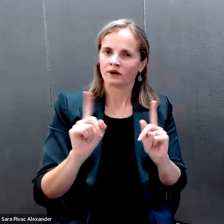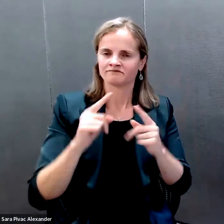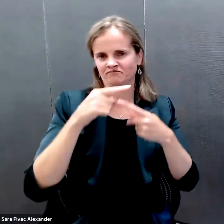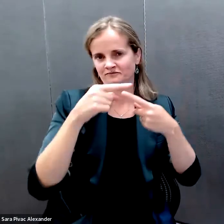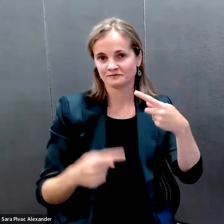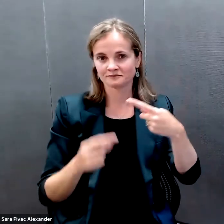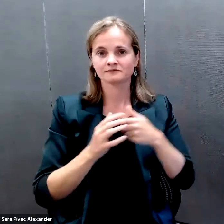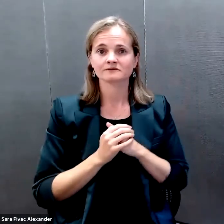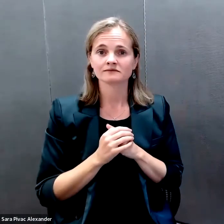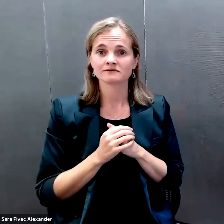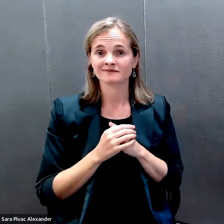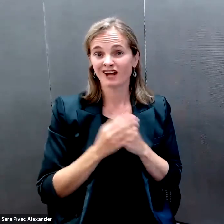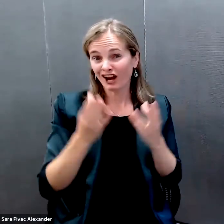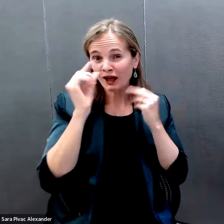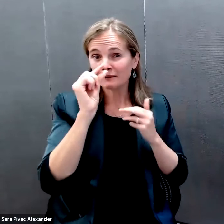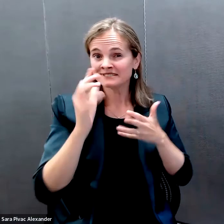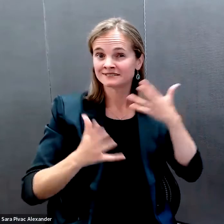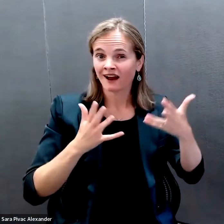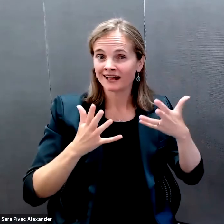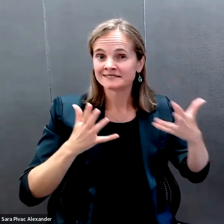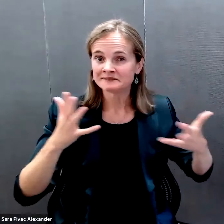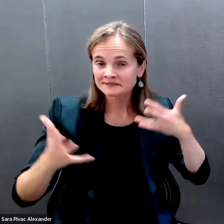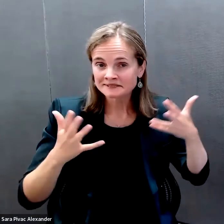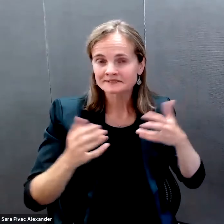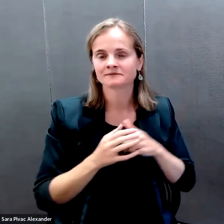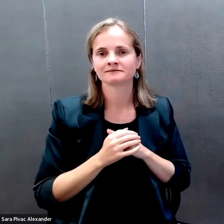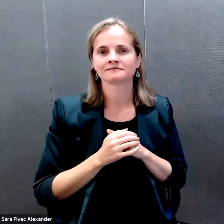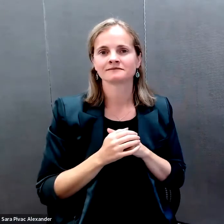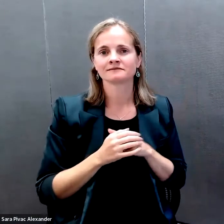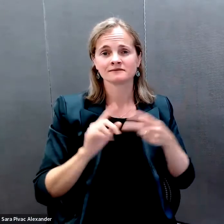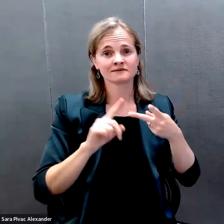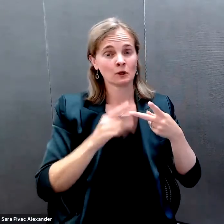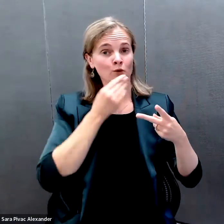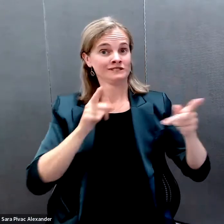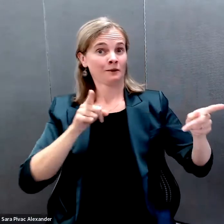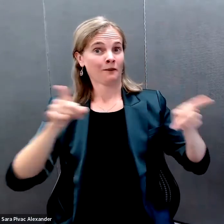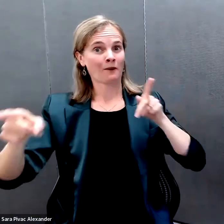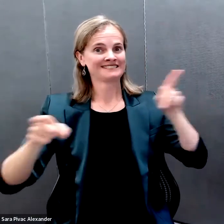so the ways that you can help in that situation if you're in a mask situation is to learn a little bit of sign that's helpful